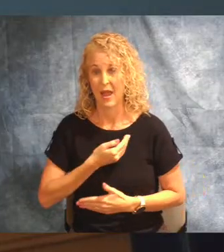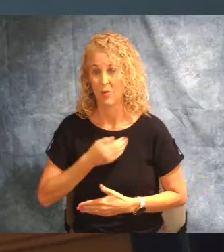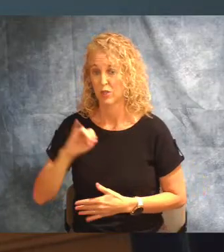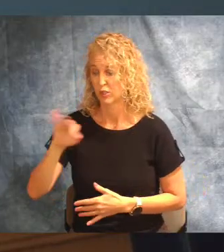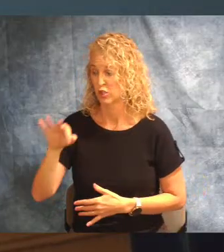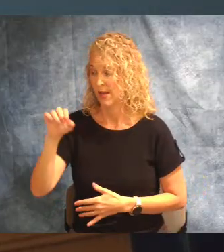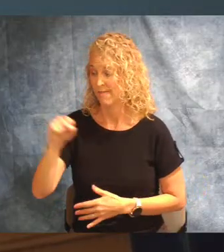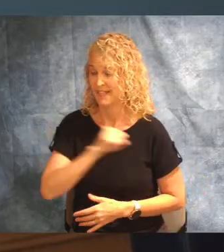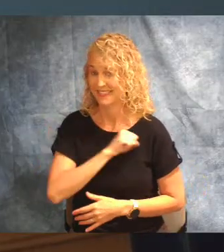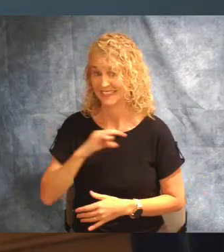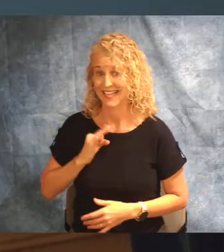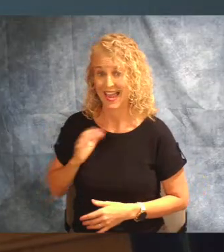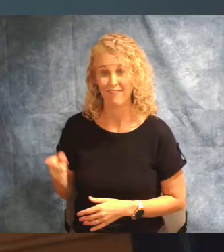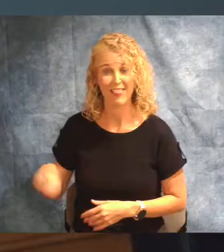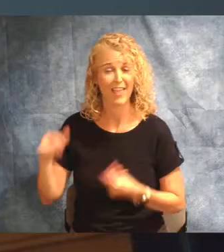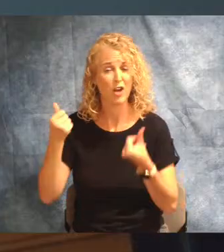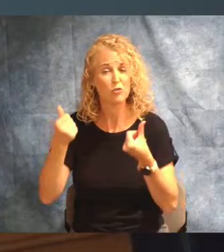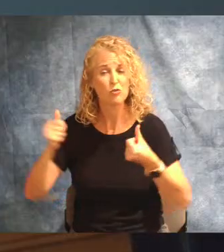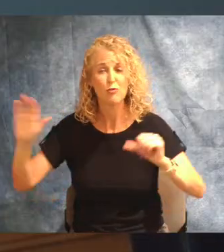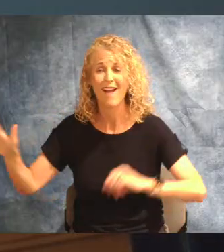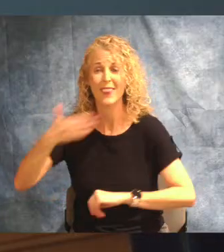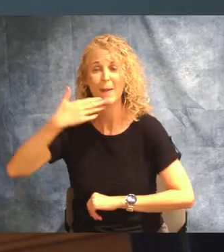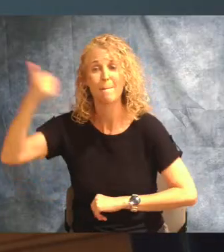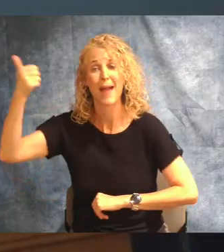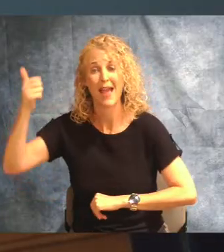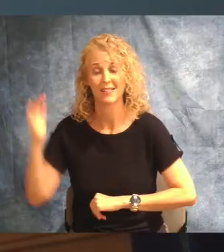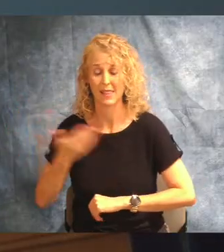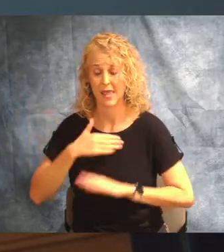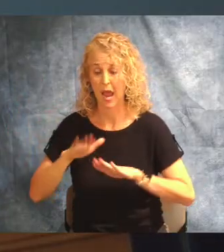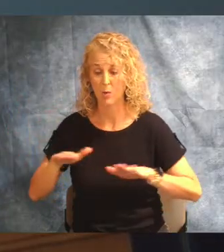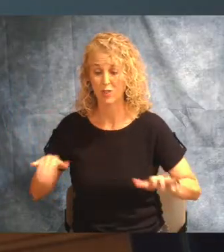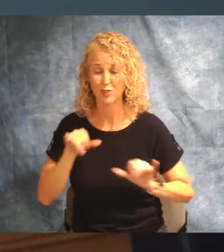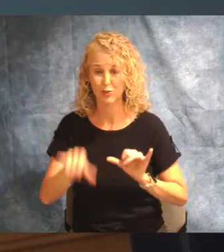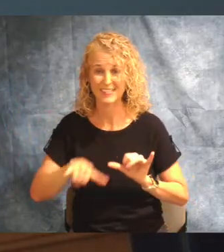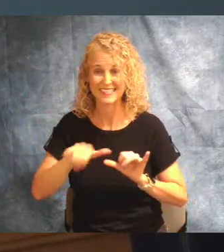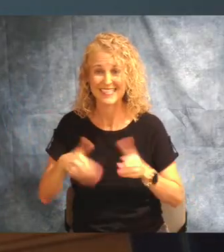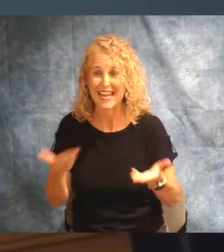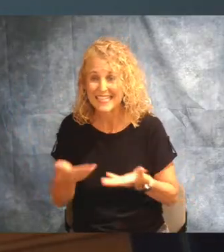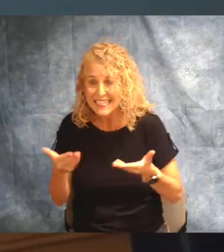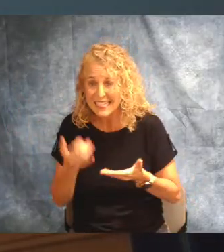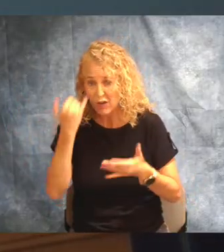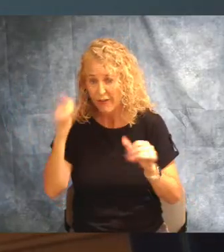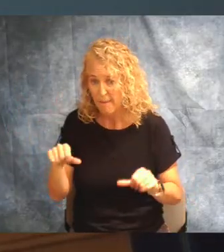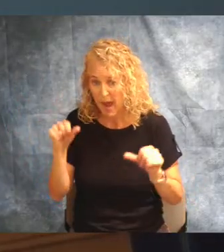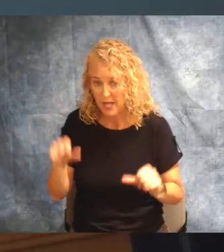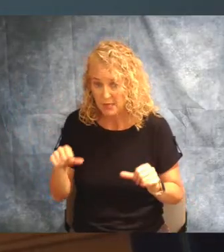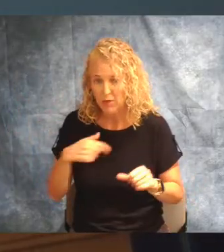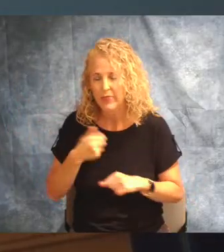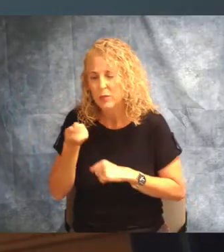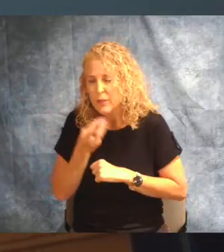they are keeping our young people local, as local as possible. It was a couple. One was in Columbus,